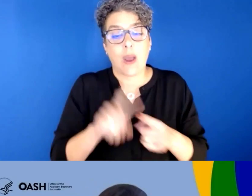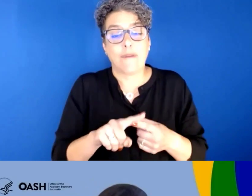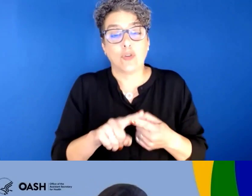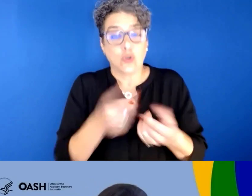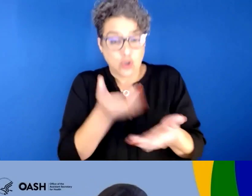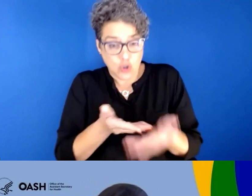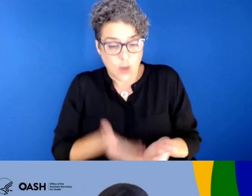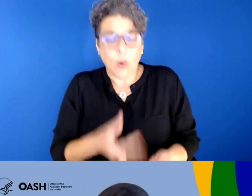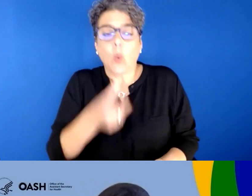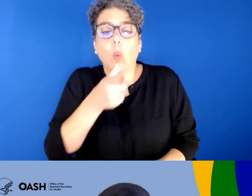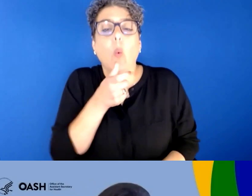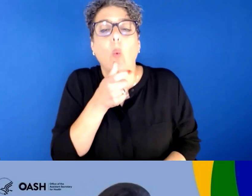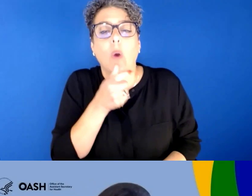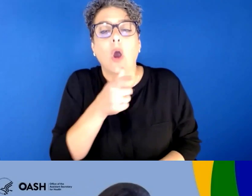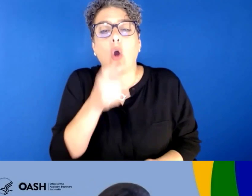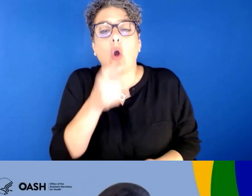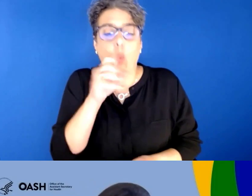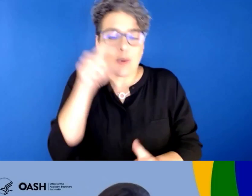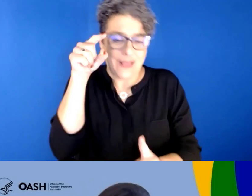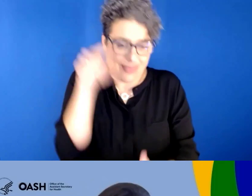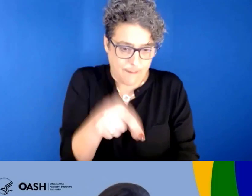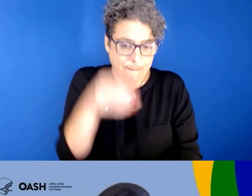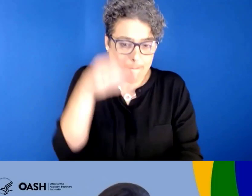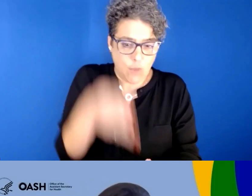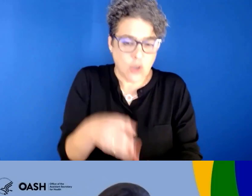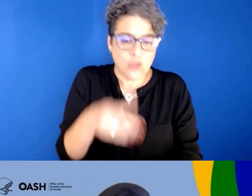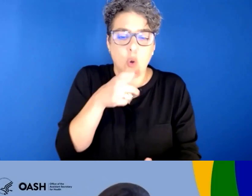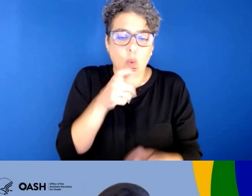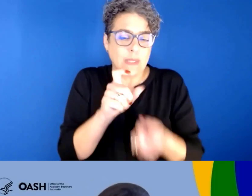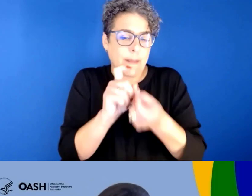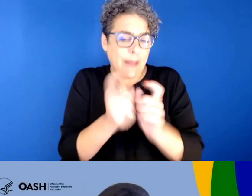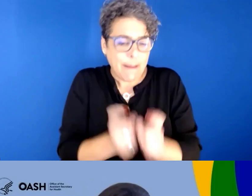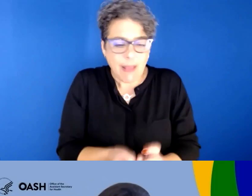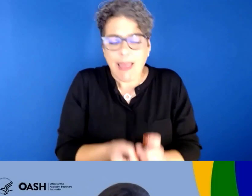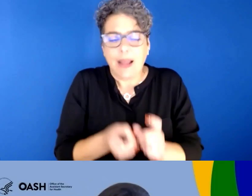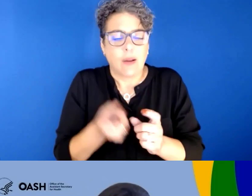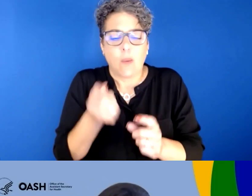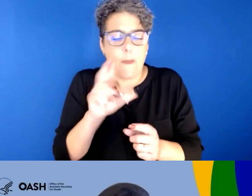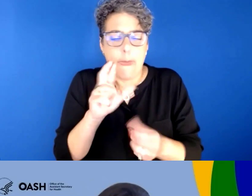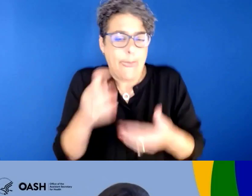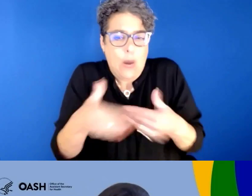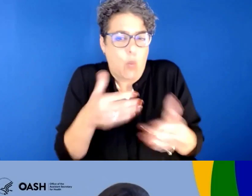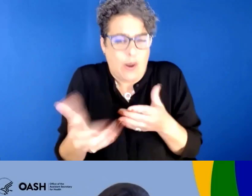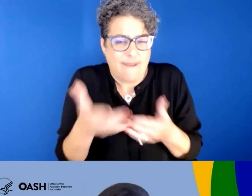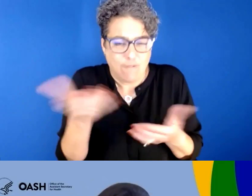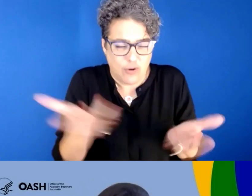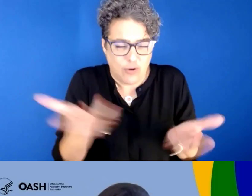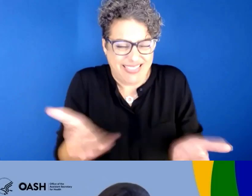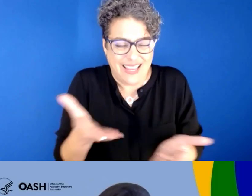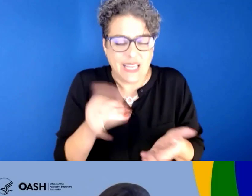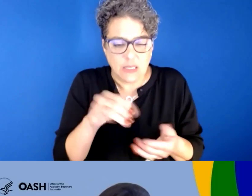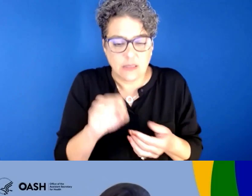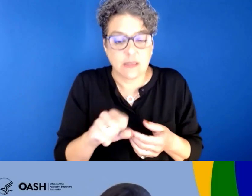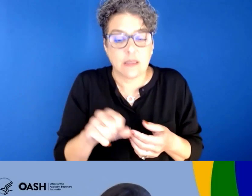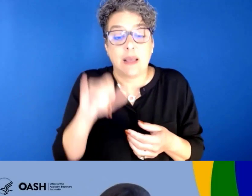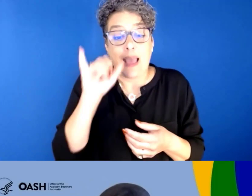who was sitting there and manipulating the western blot or whatever it was. And then if that's included in a grant application